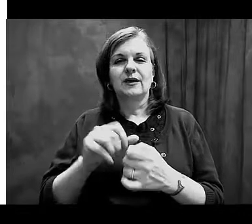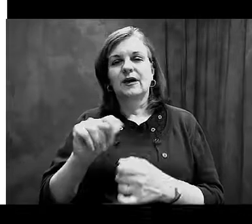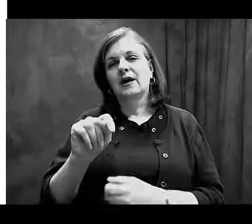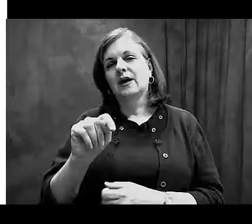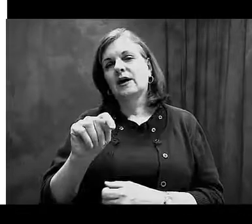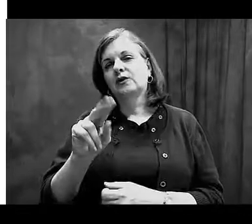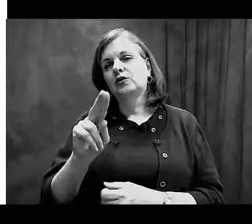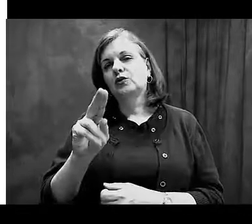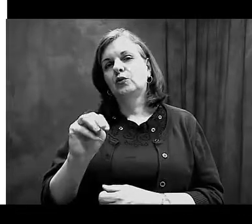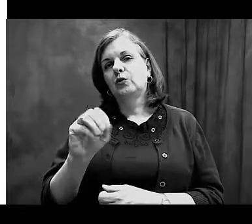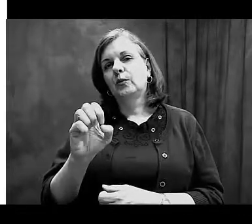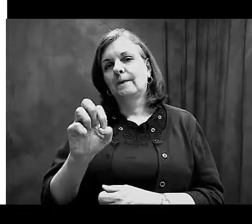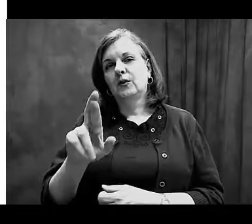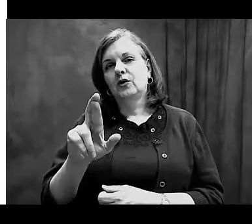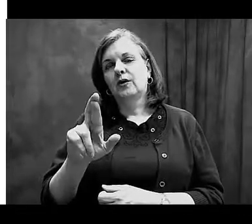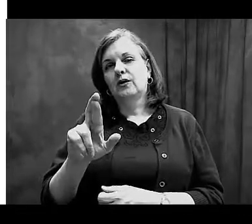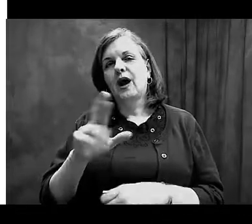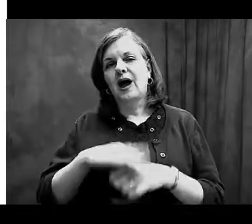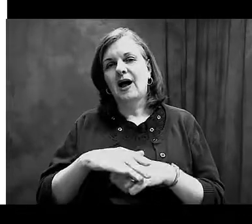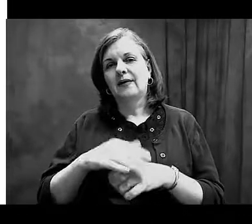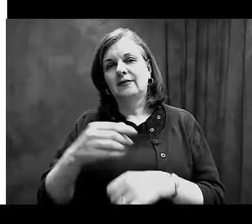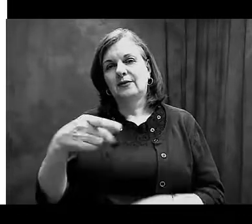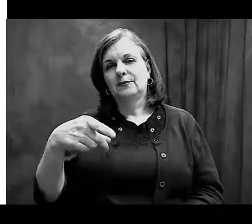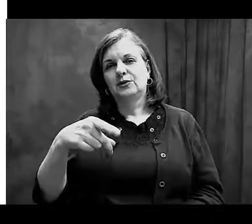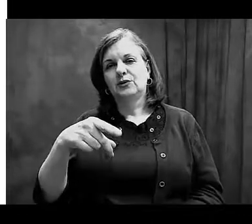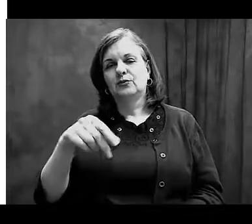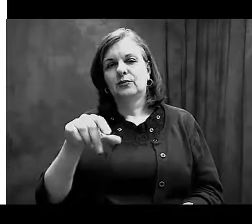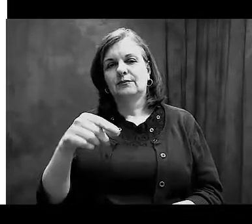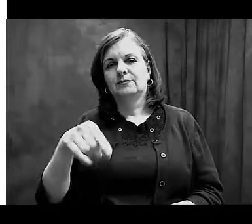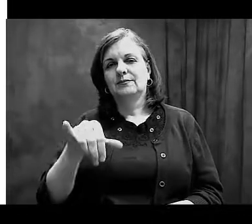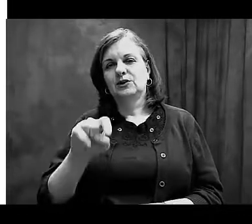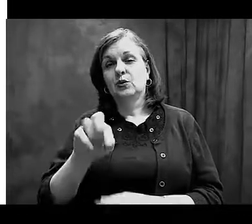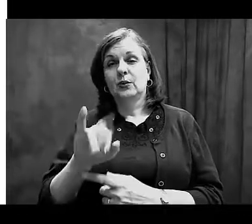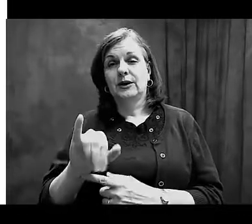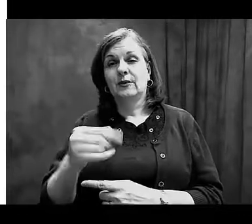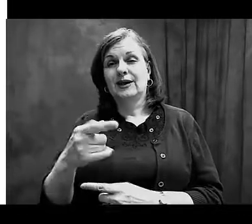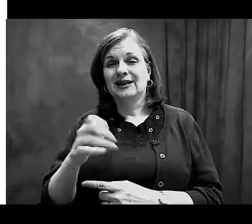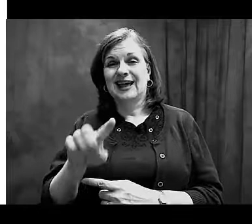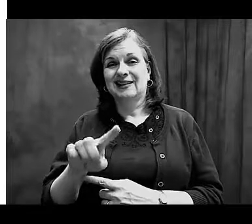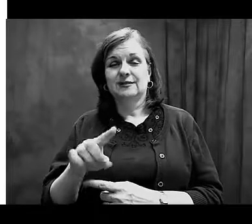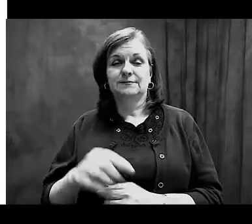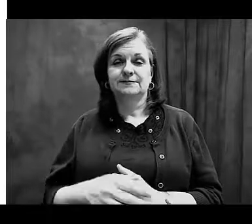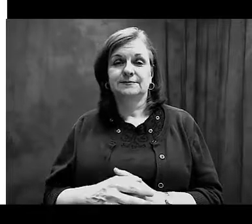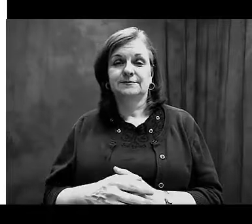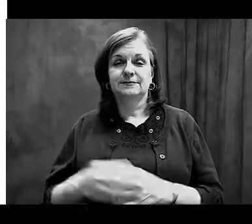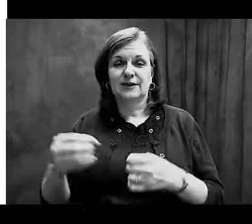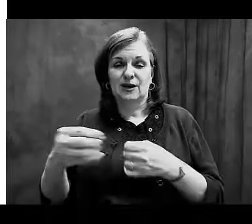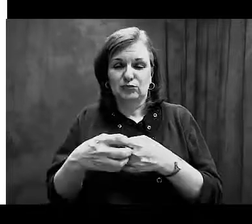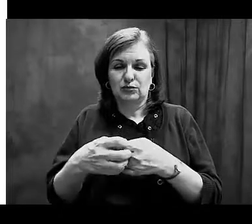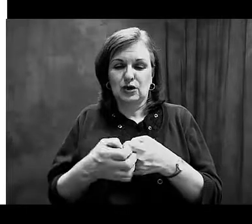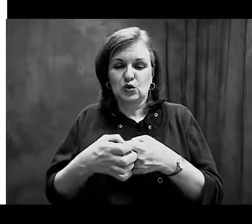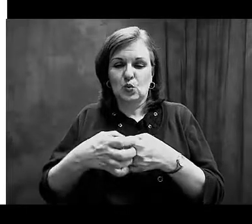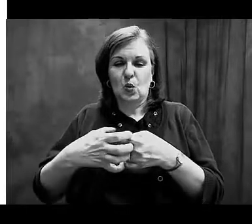with some sort of tumor growth on the pituitary gland